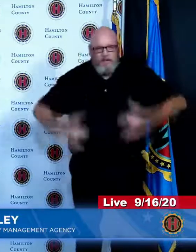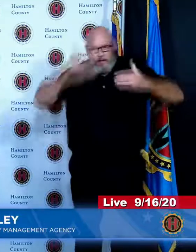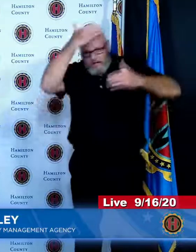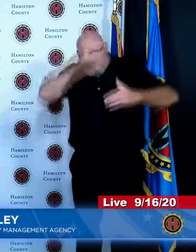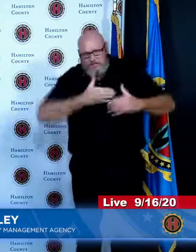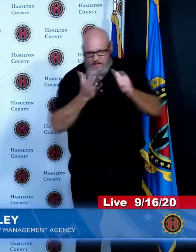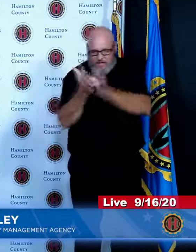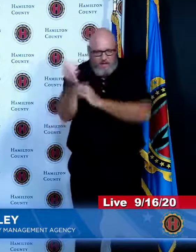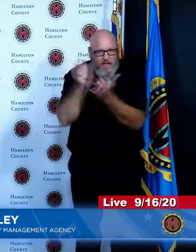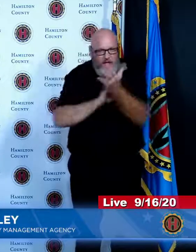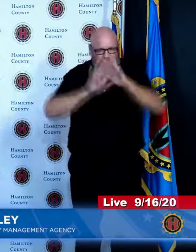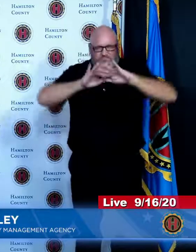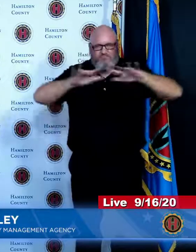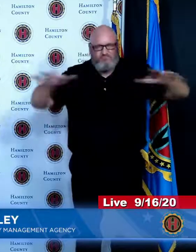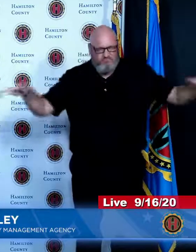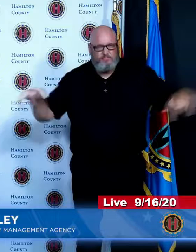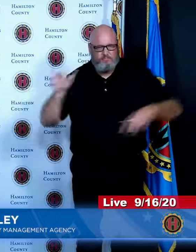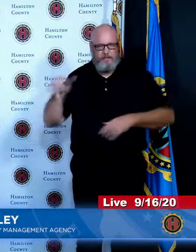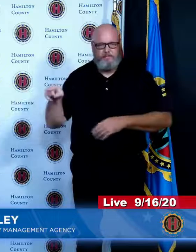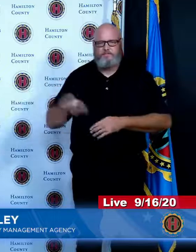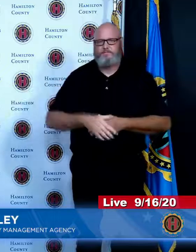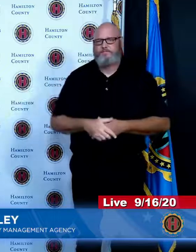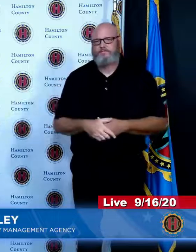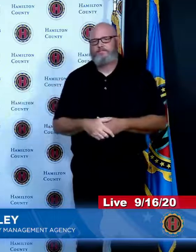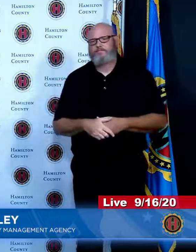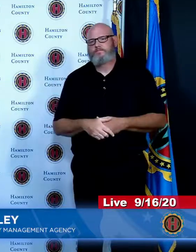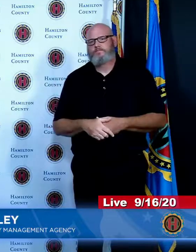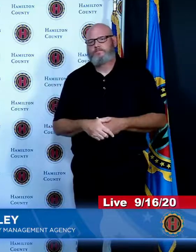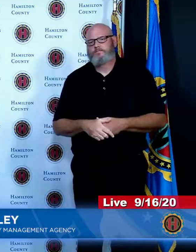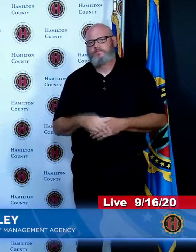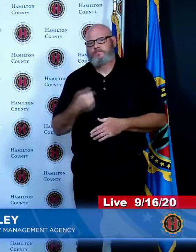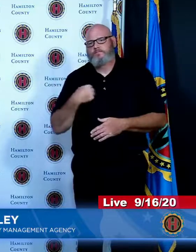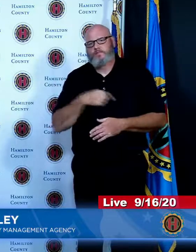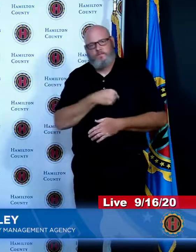responders and others through the Health Collab to